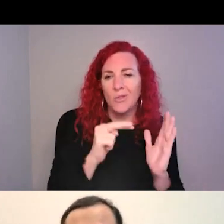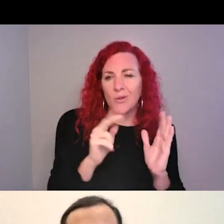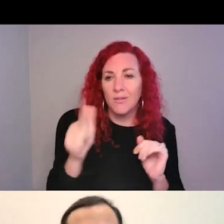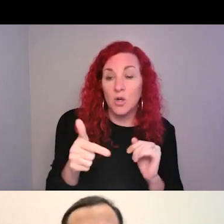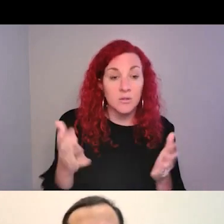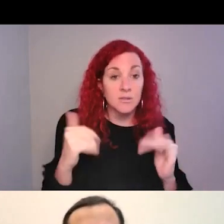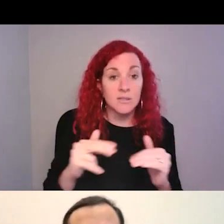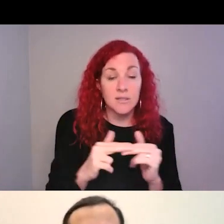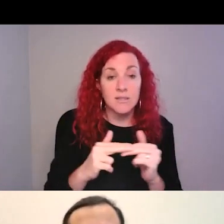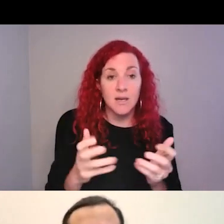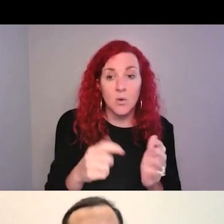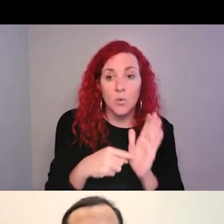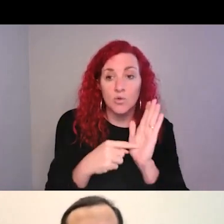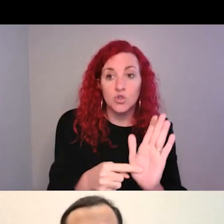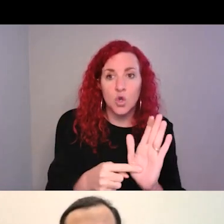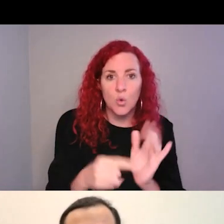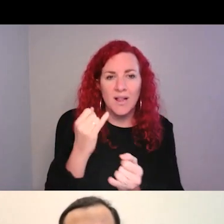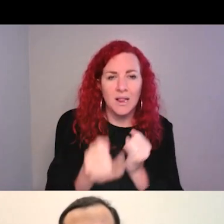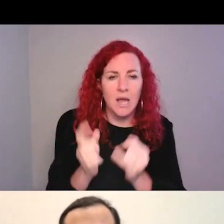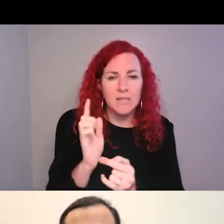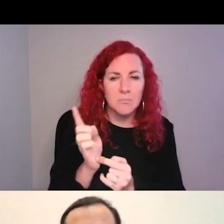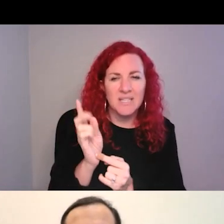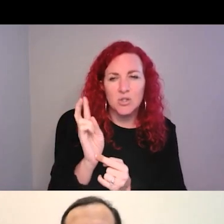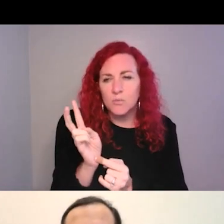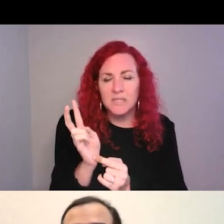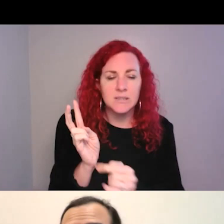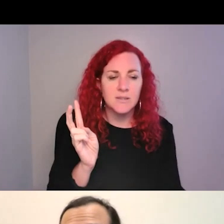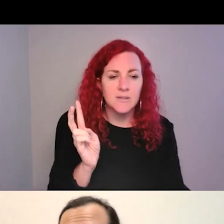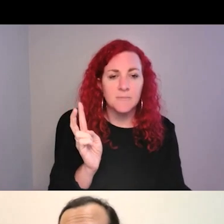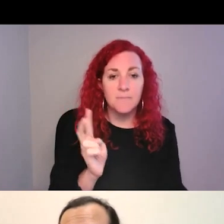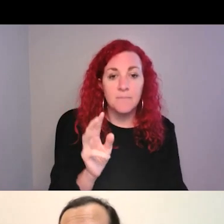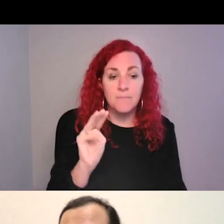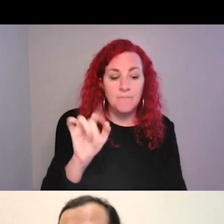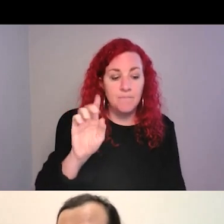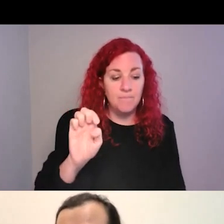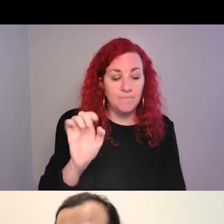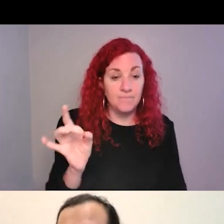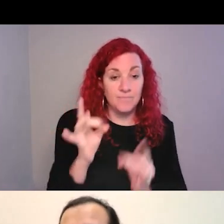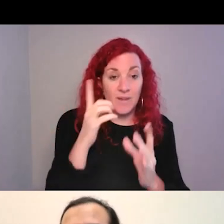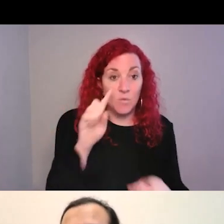I WANT TO FOCUS MY LAST MINUTE OR TWO ON MOBILE CRISIS FOR YOUTH.